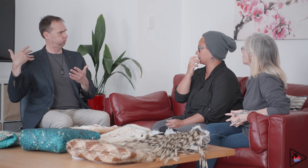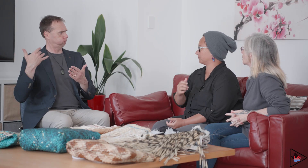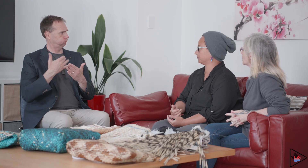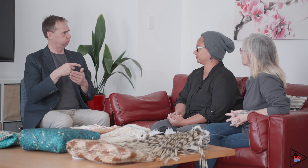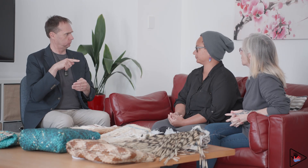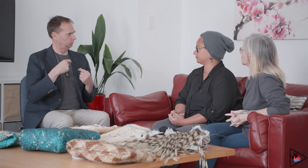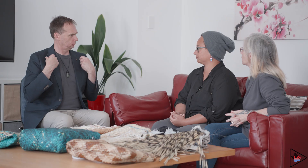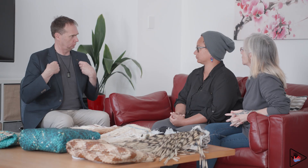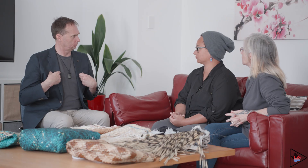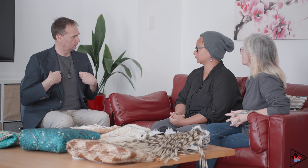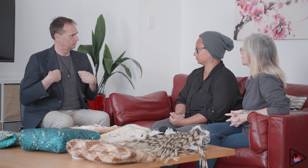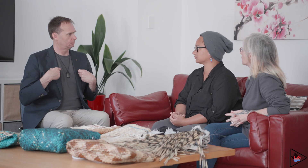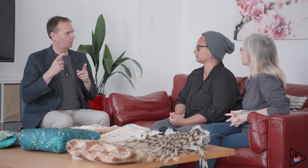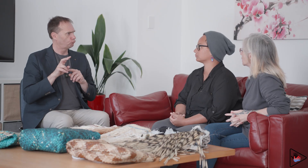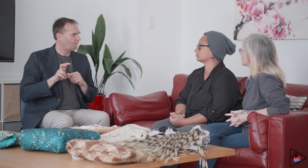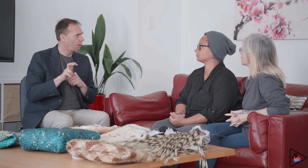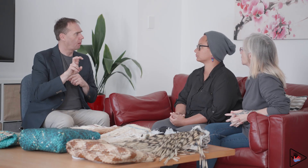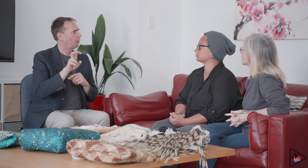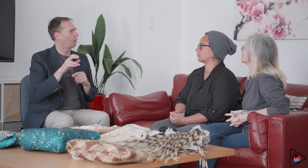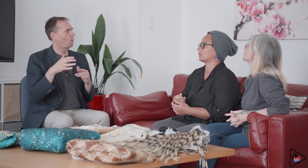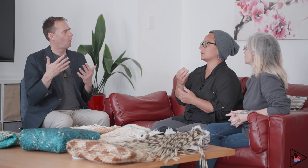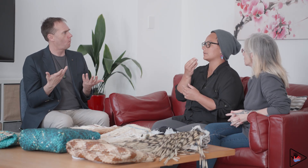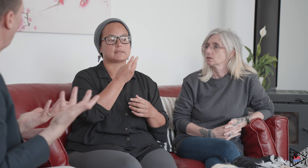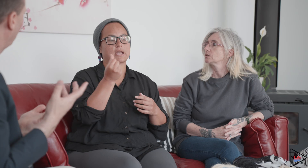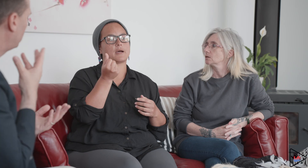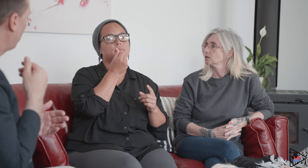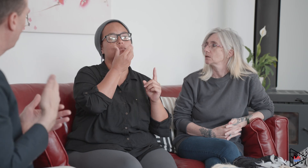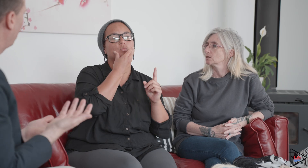that's something that's been used for many, many generations, hasn't it? For traveling and so on.